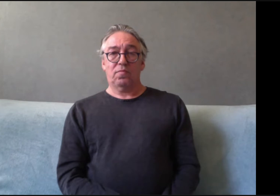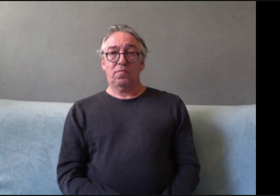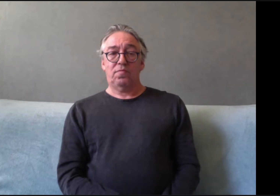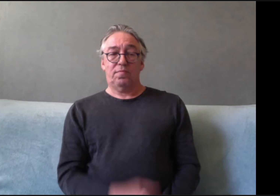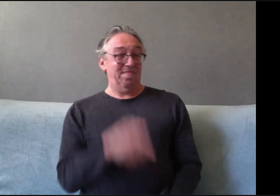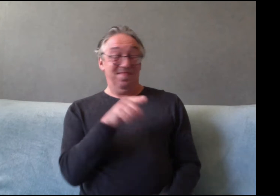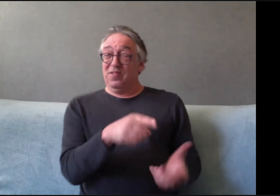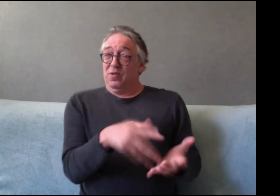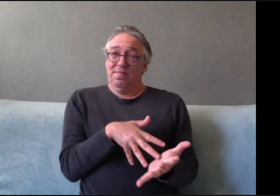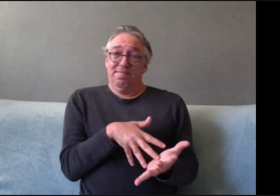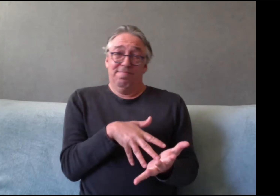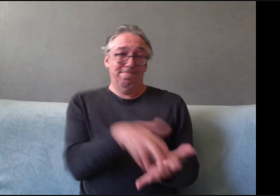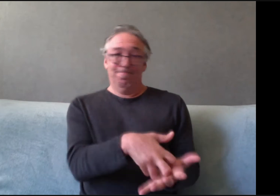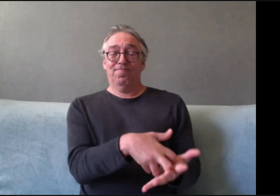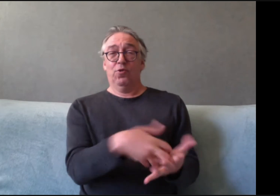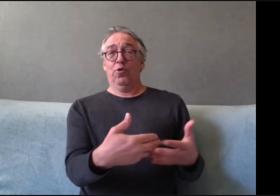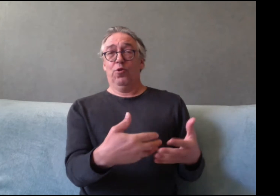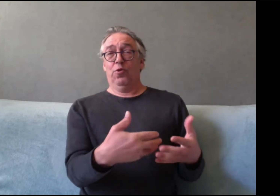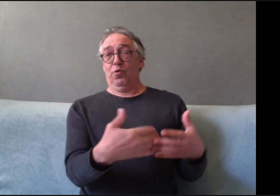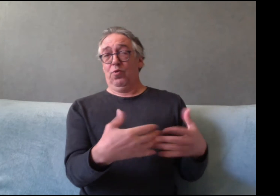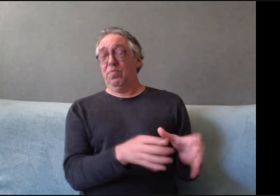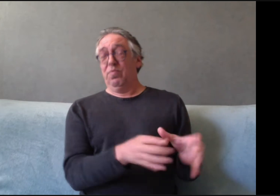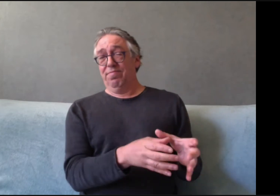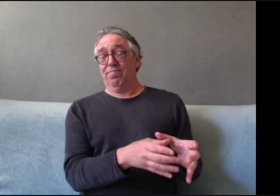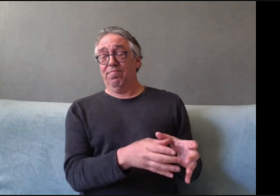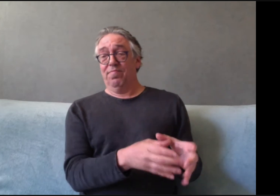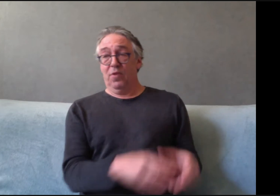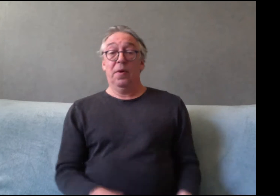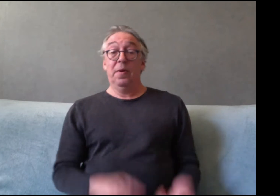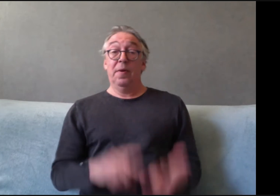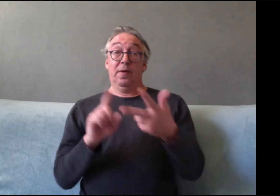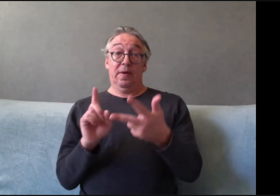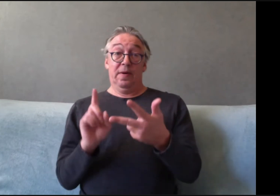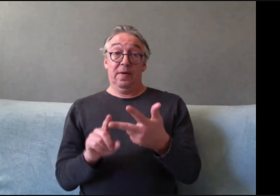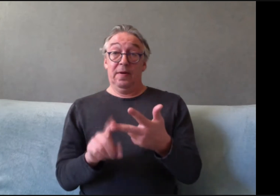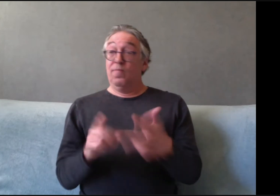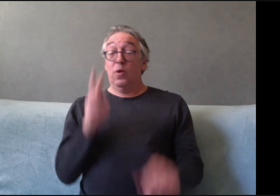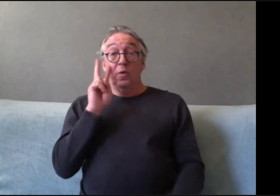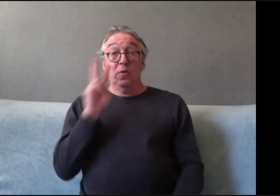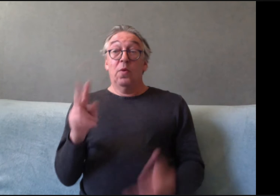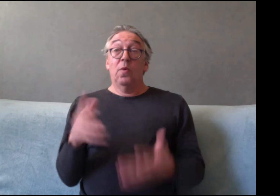We also are denouncing the real risk of women and girls with disabilities